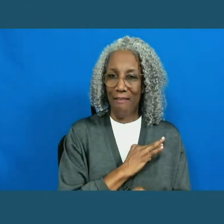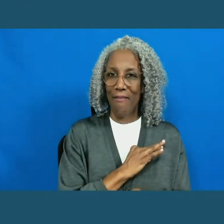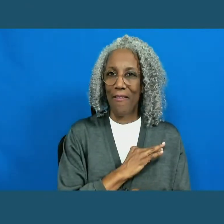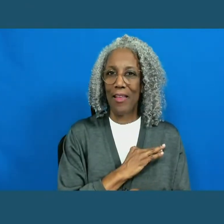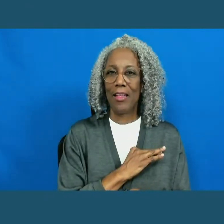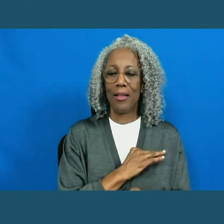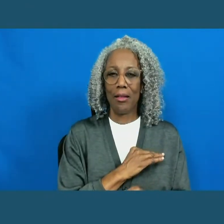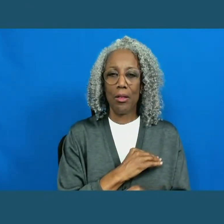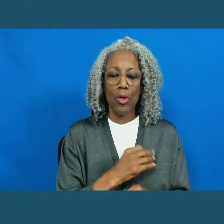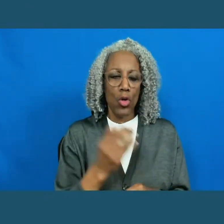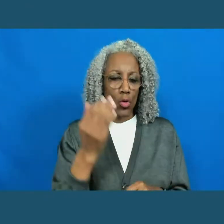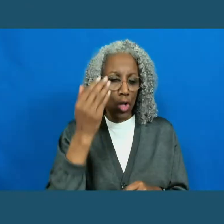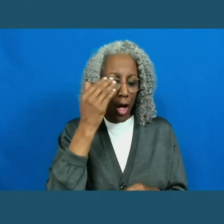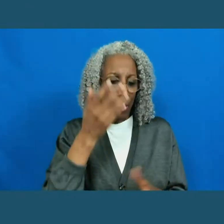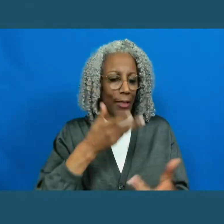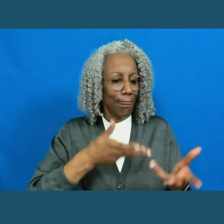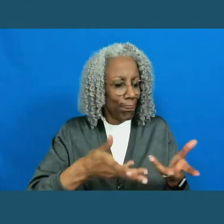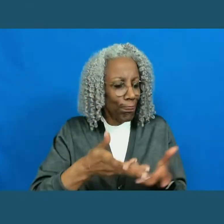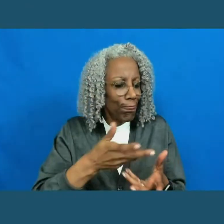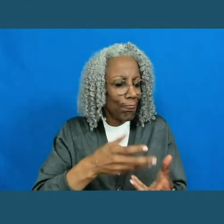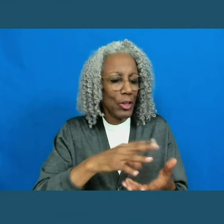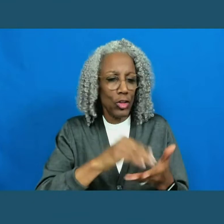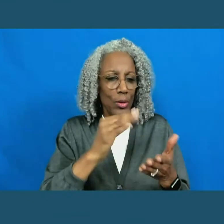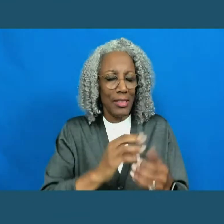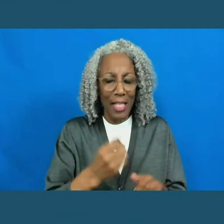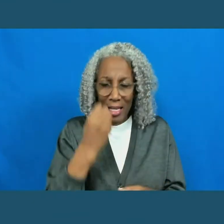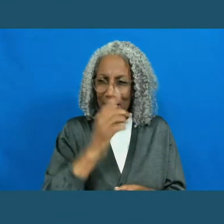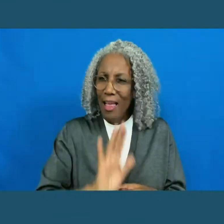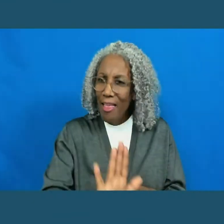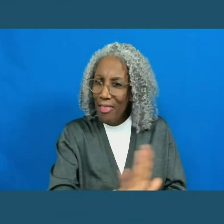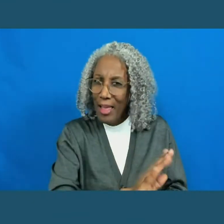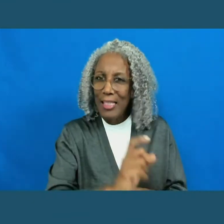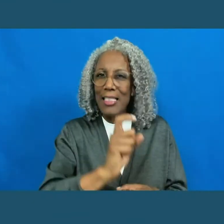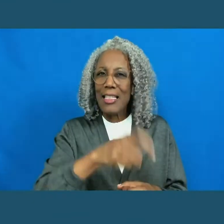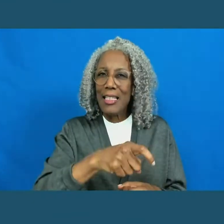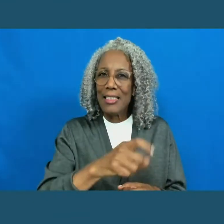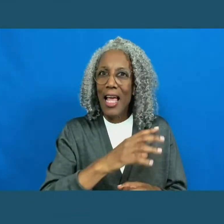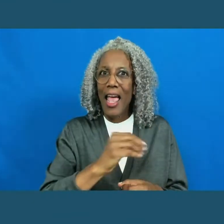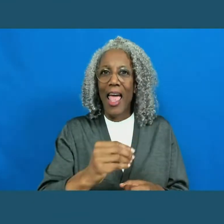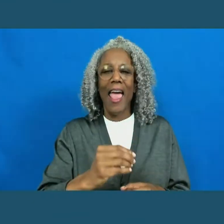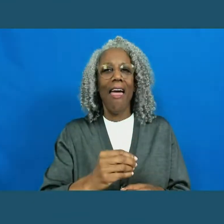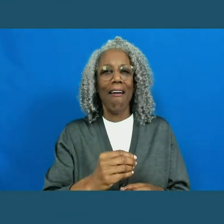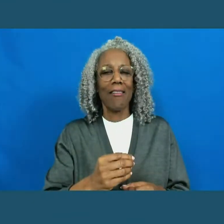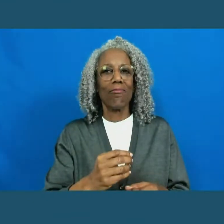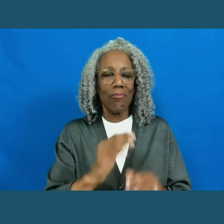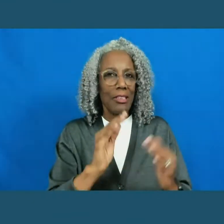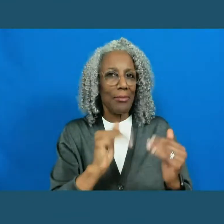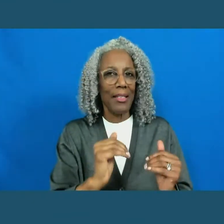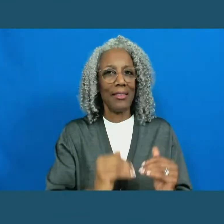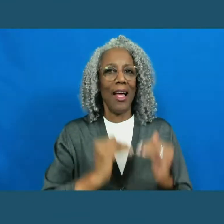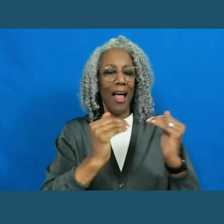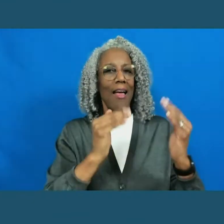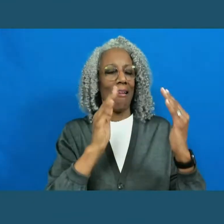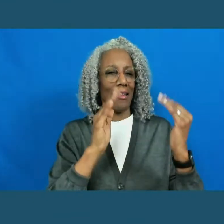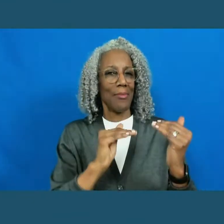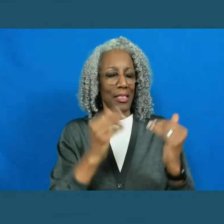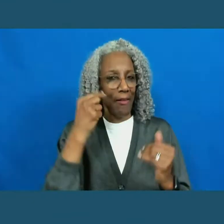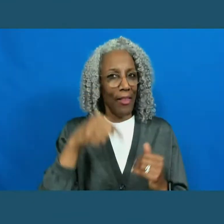investment of our staff, knowing our students understanding their